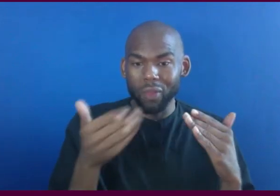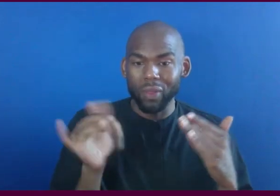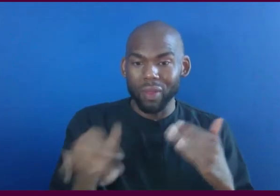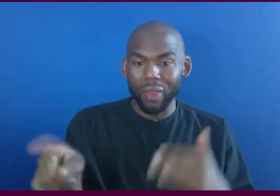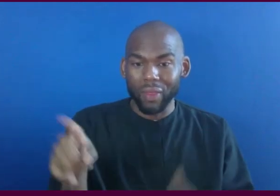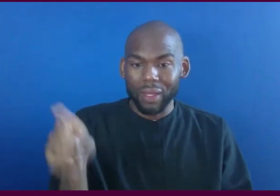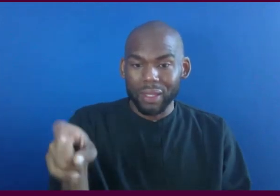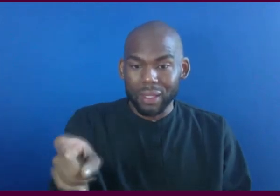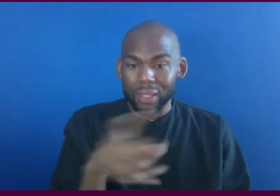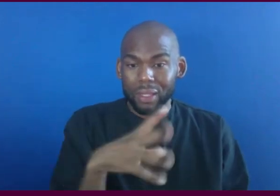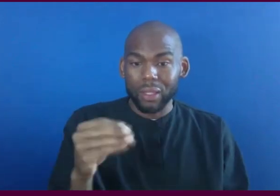things that they need.